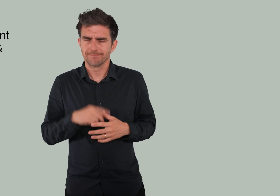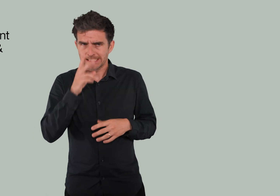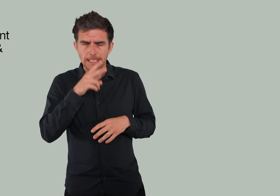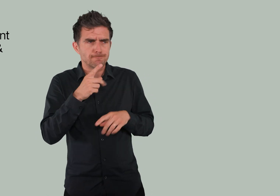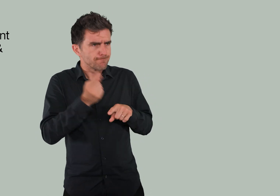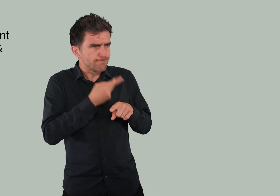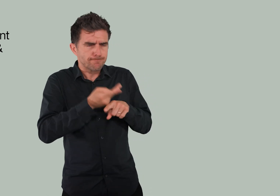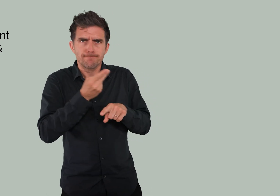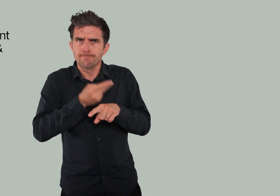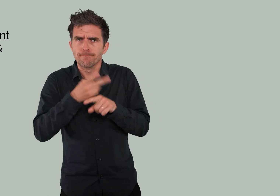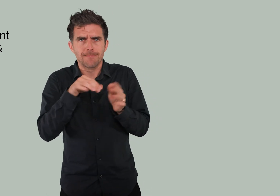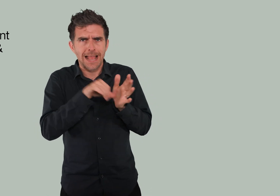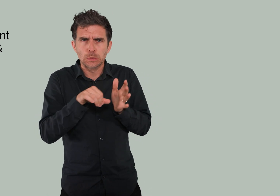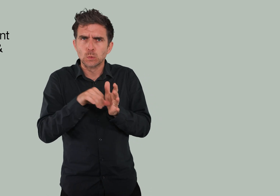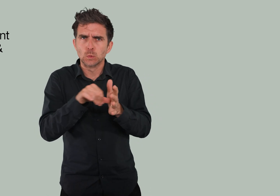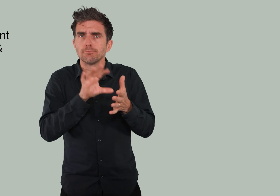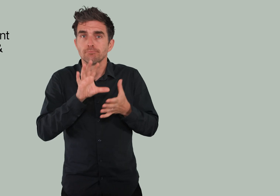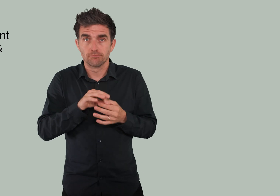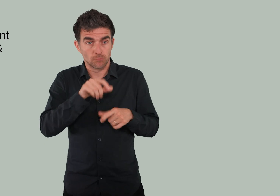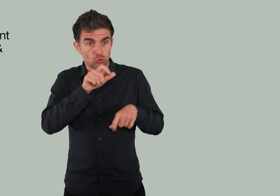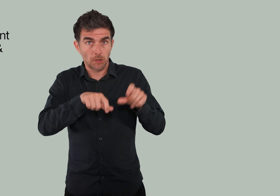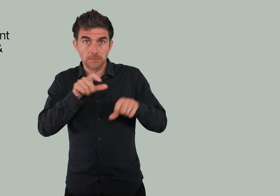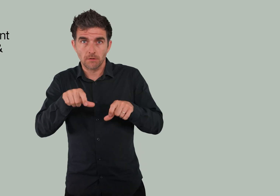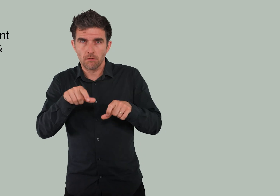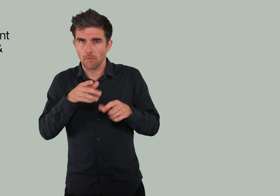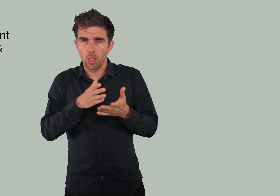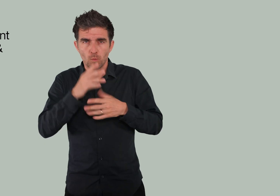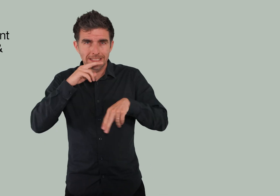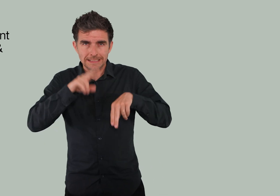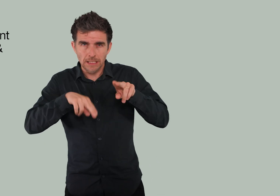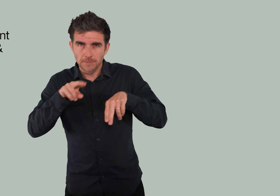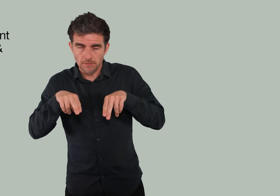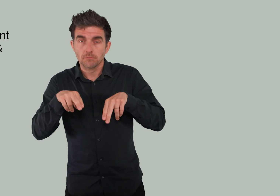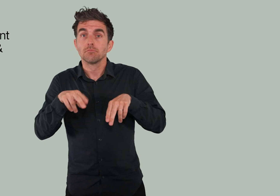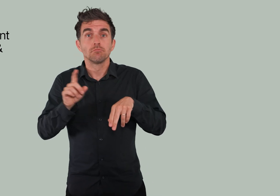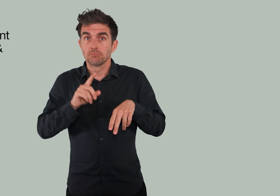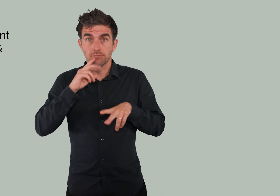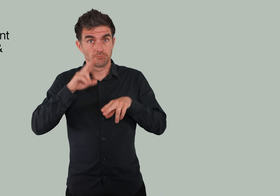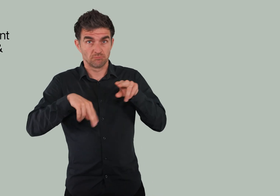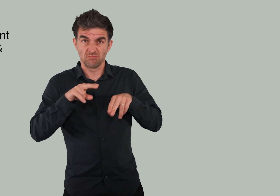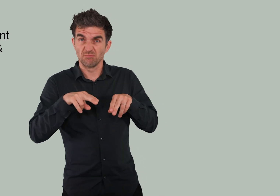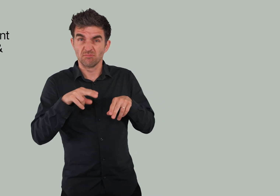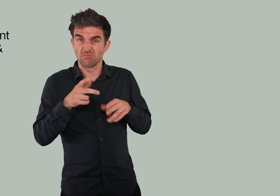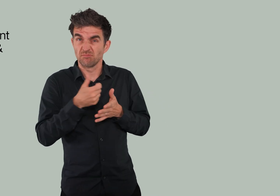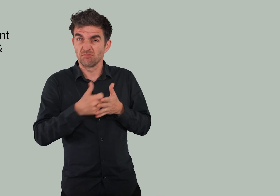6.45 A common issue raised by customers at assessment stage is that assessors often